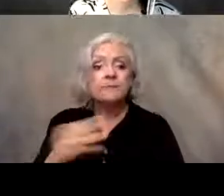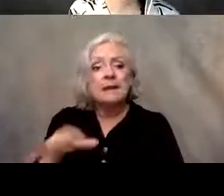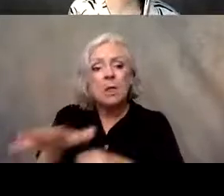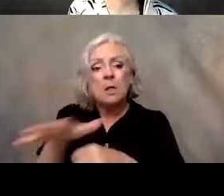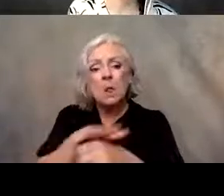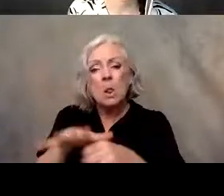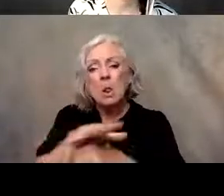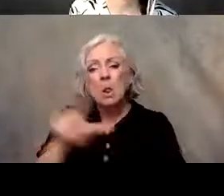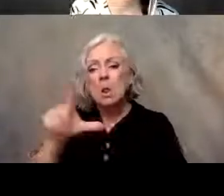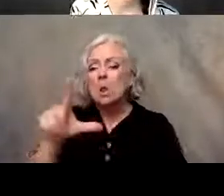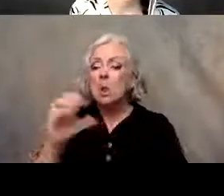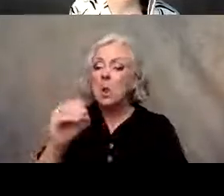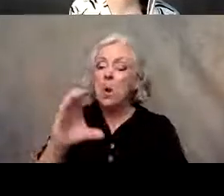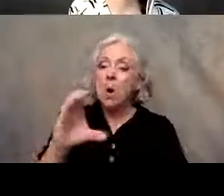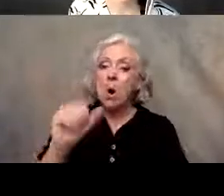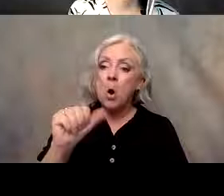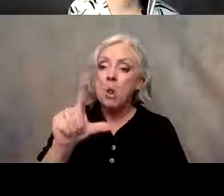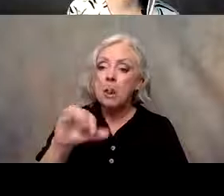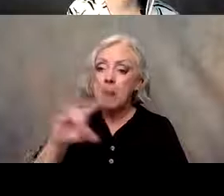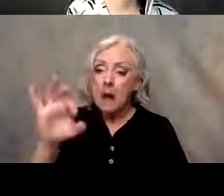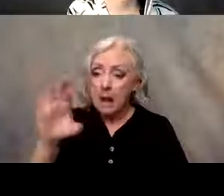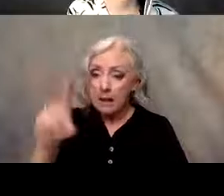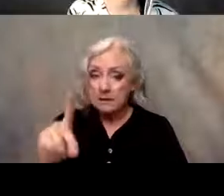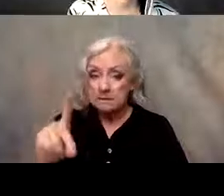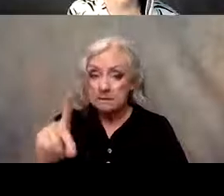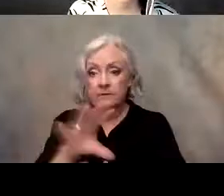localization is, taking the language and cultural aspects